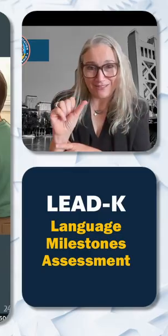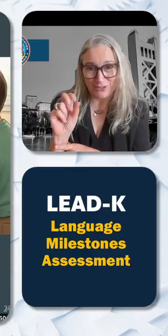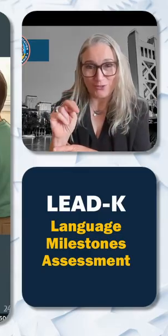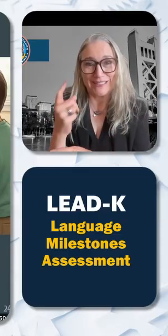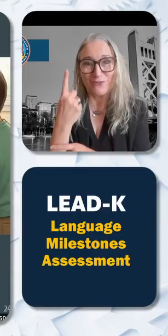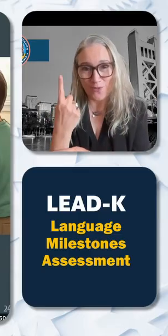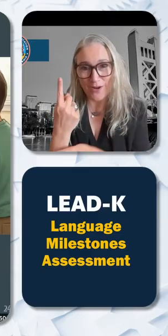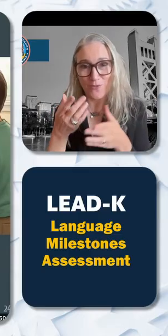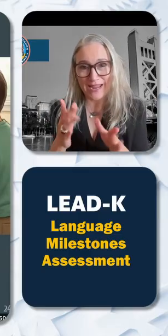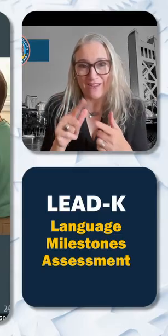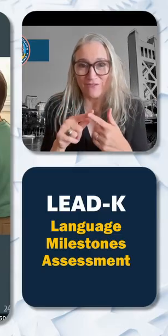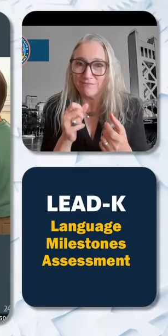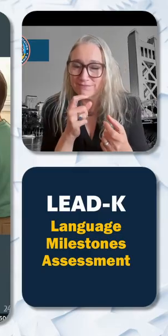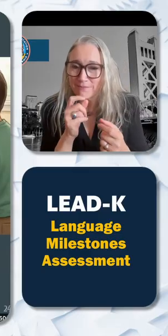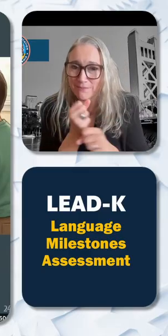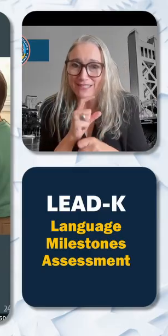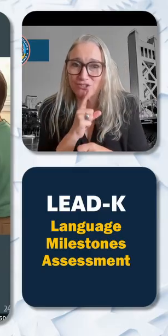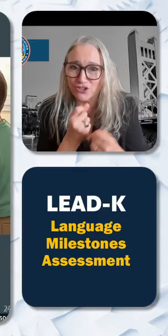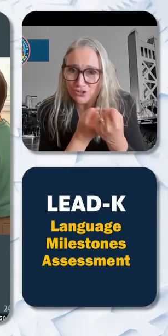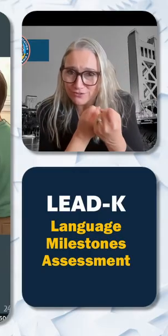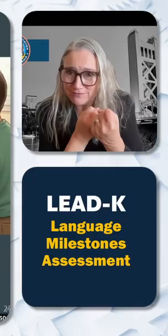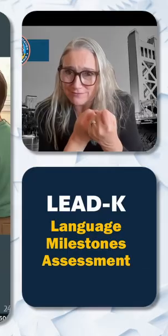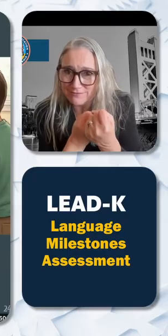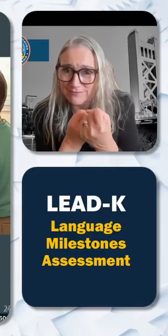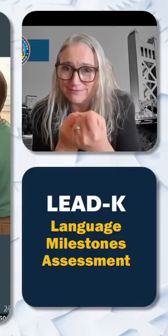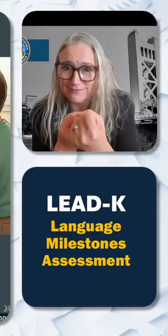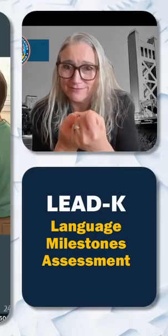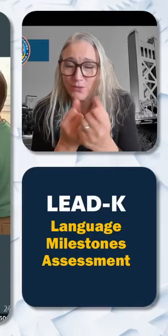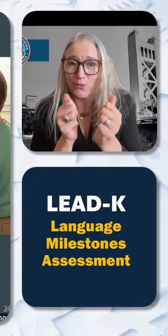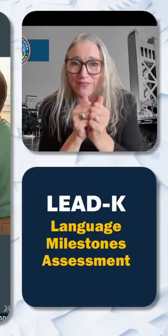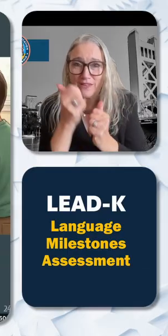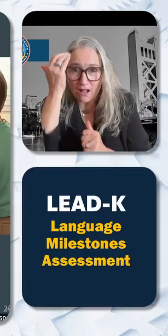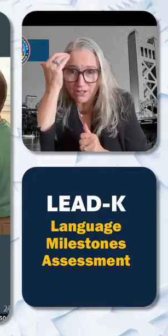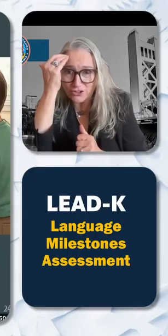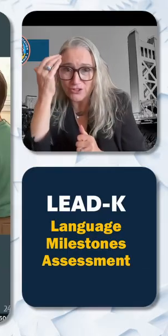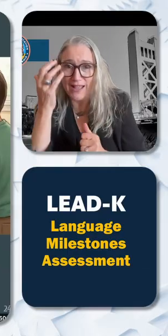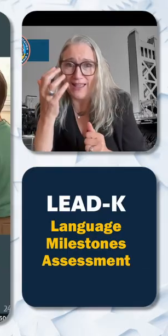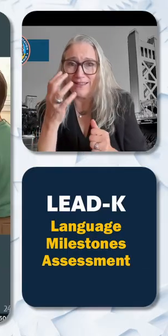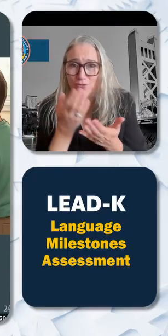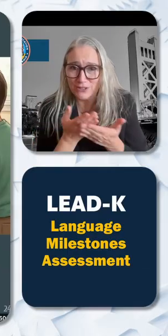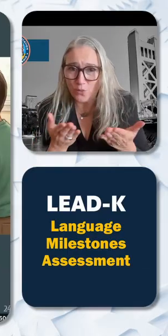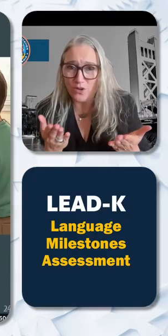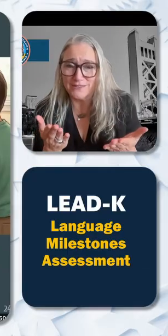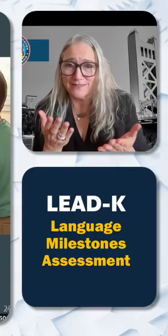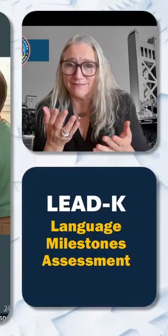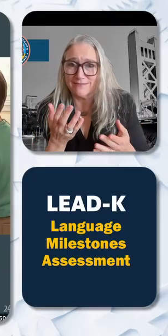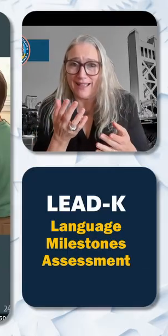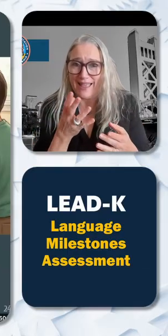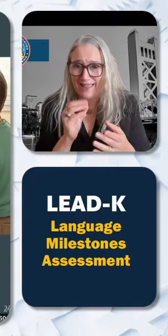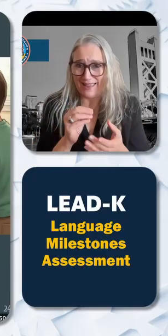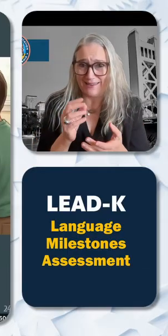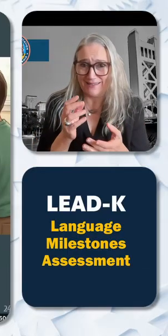It's for literacy. Language milestones is one way we are continuing to support